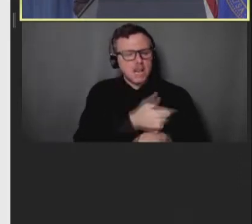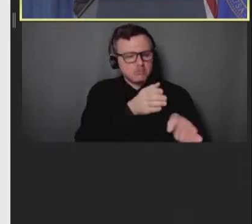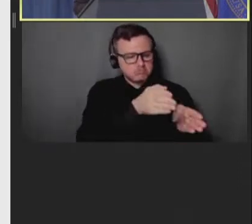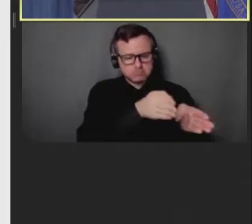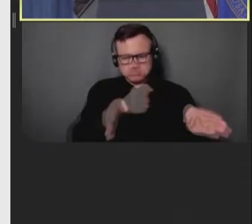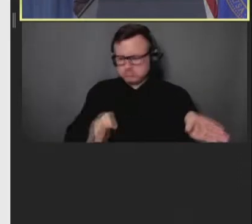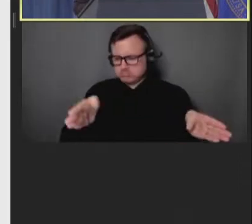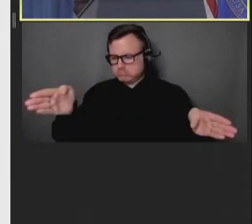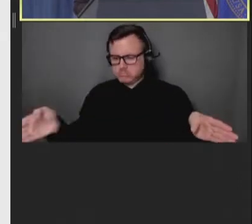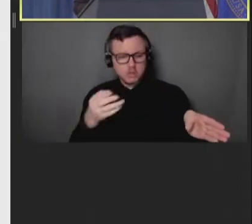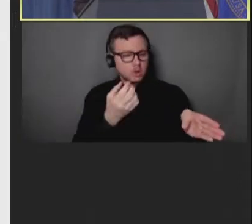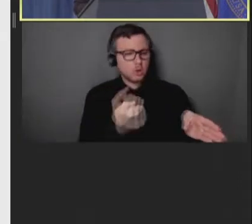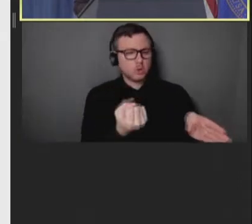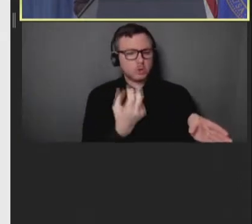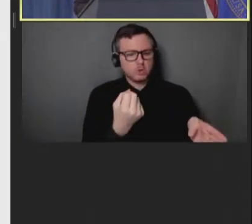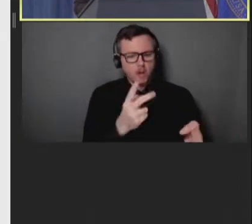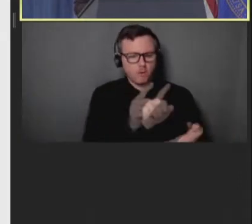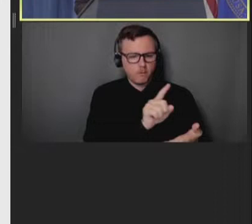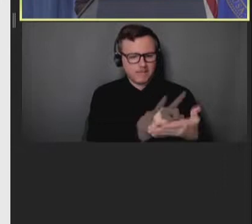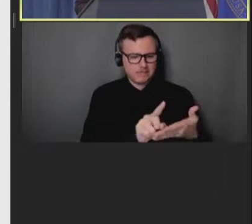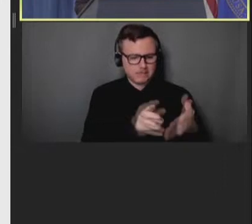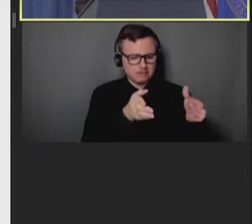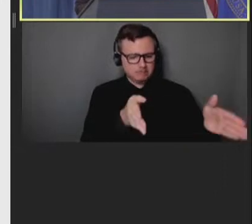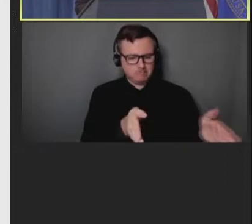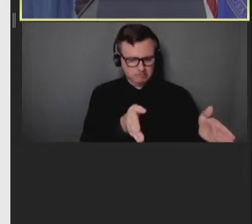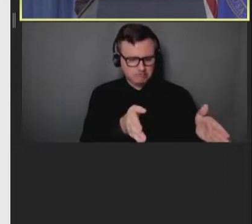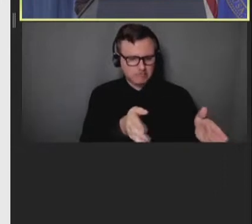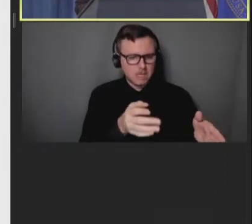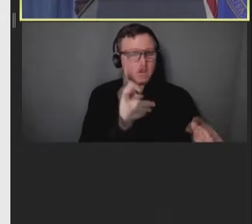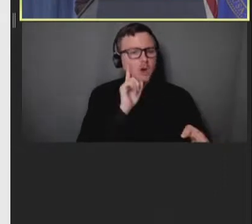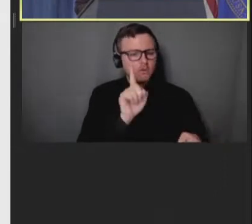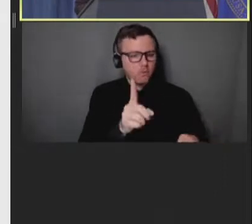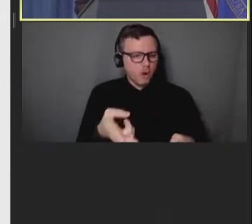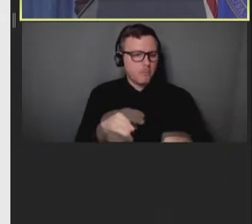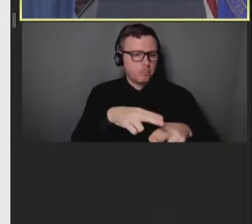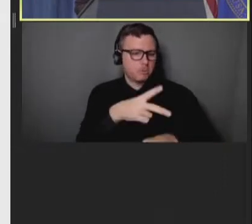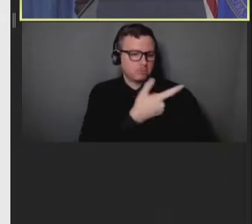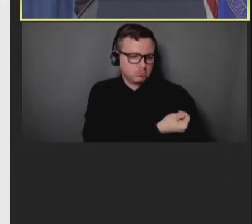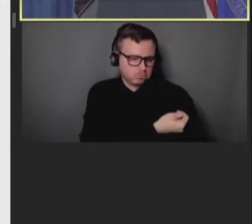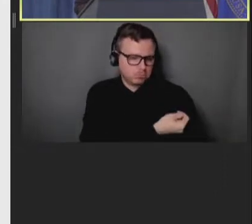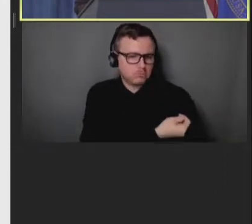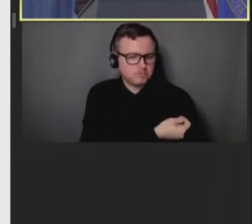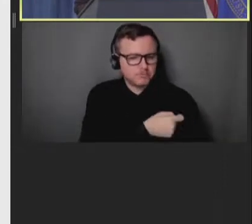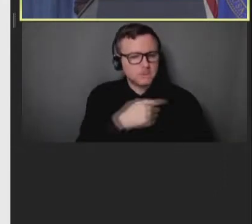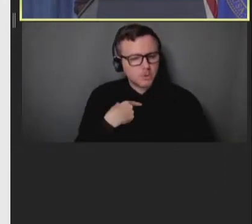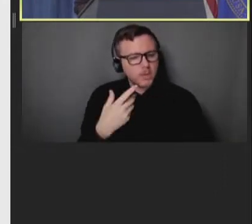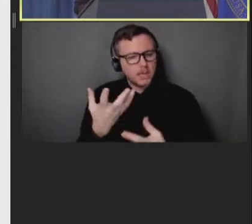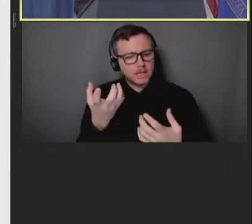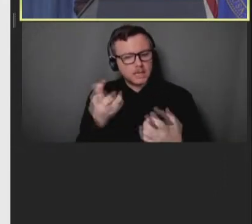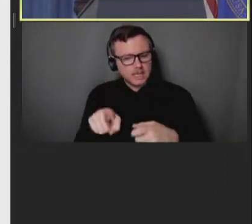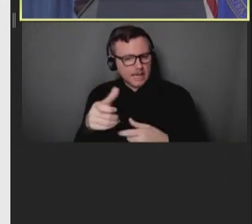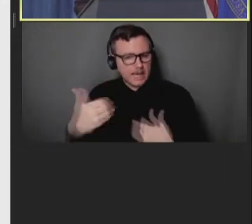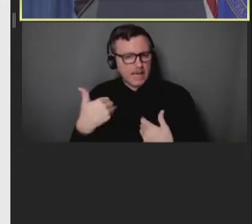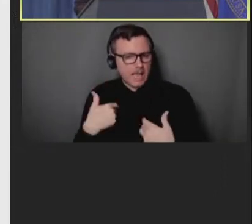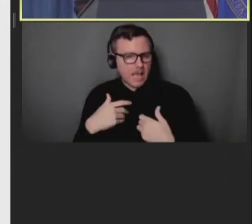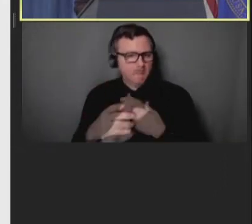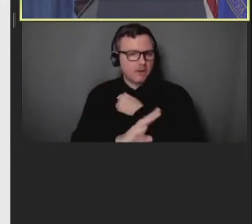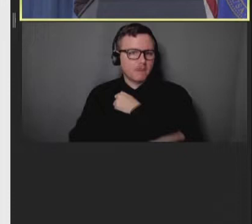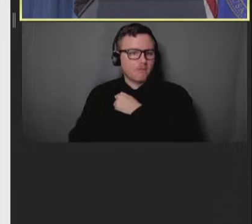by Autumn 2021. And we enrolled approximately 50 participants per group, stratified half as